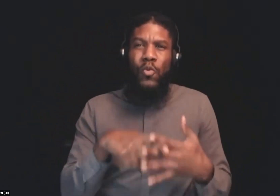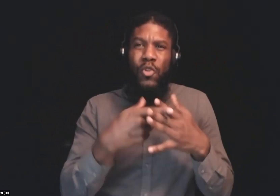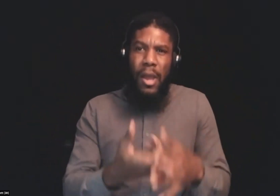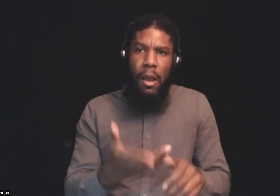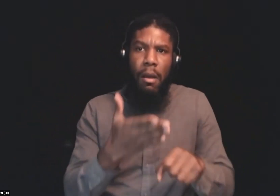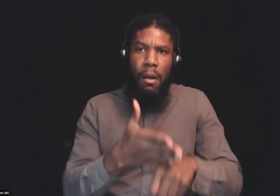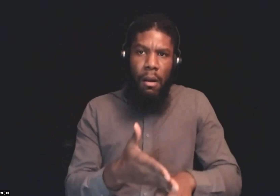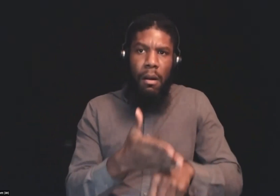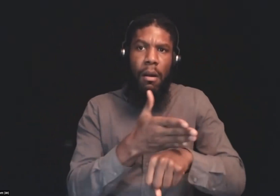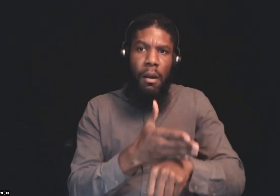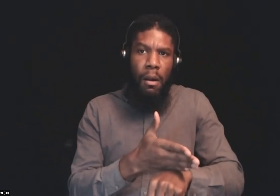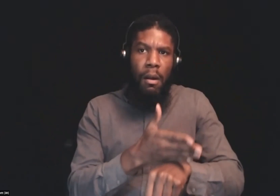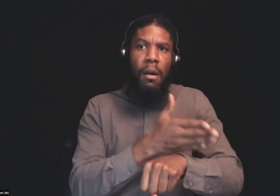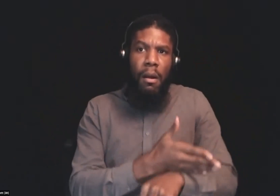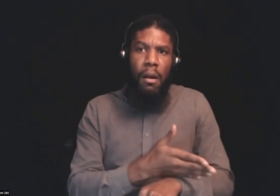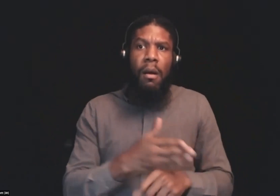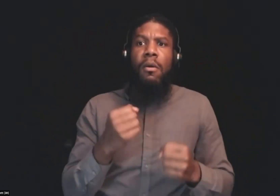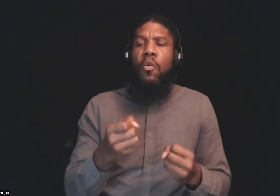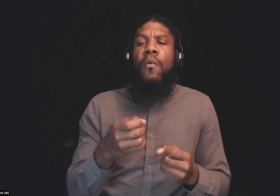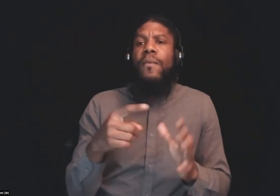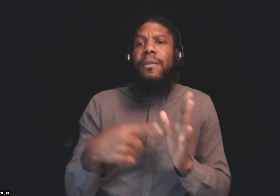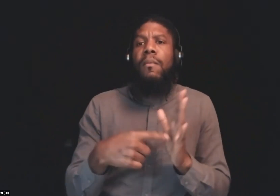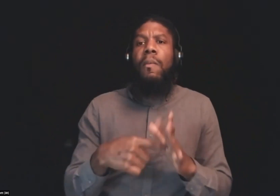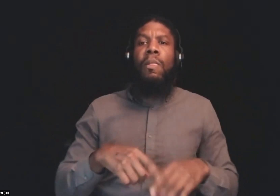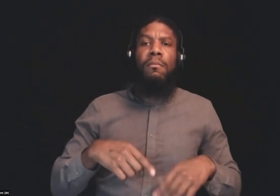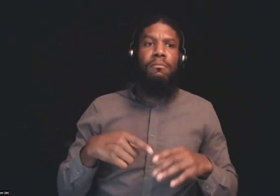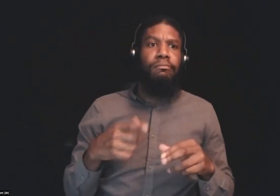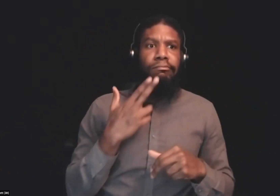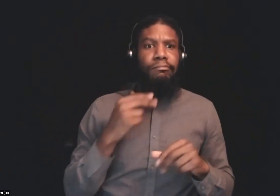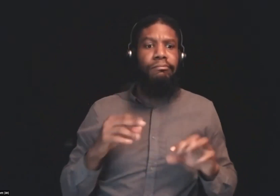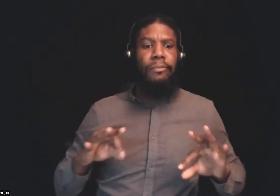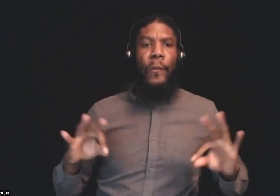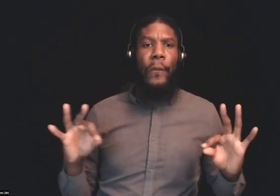things that are the smaller local things that i'm looking at that create that bigger rhetorical